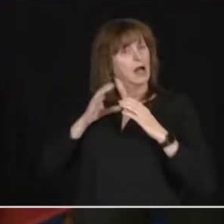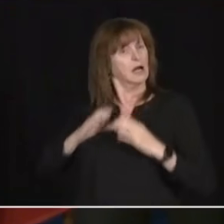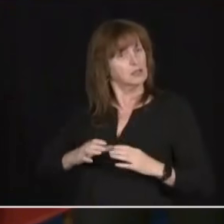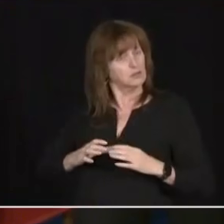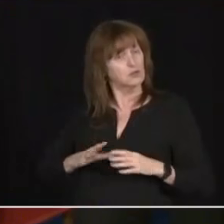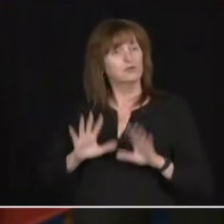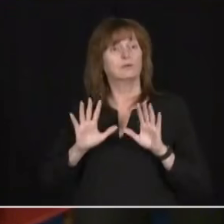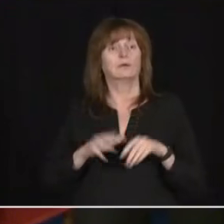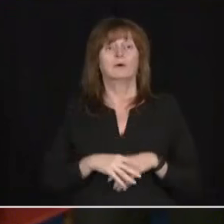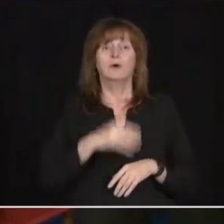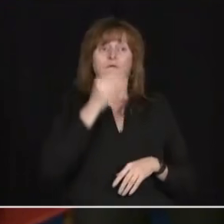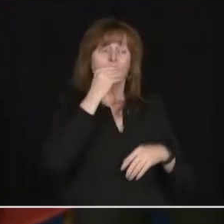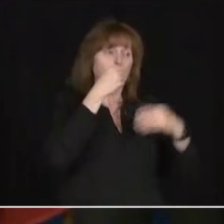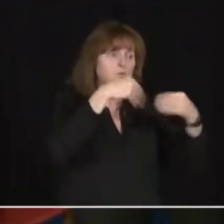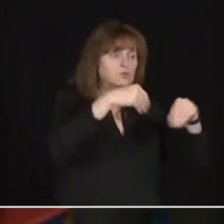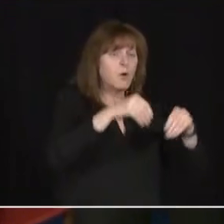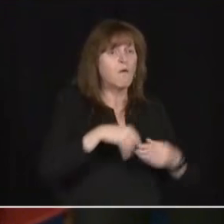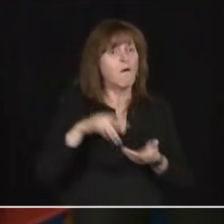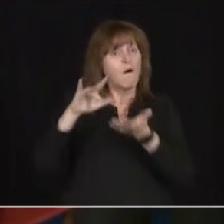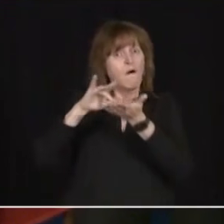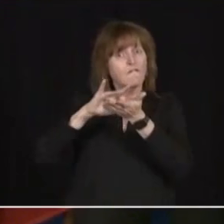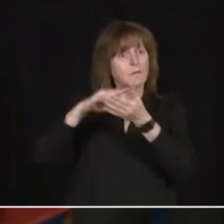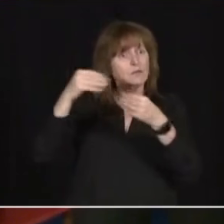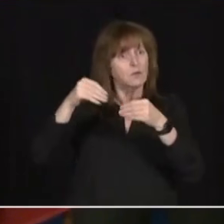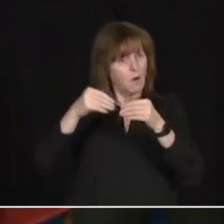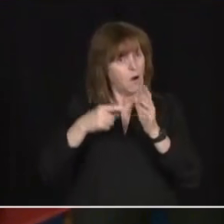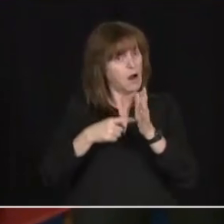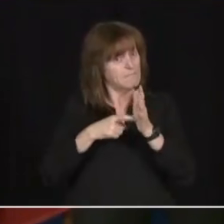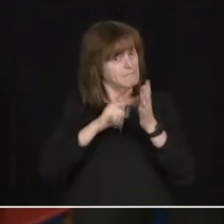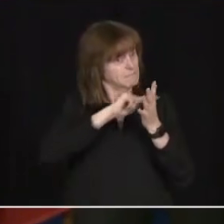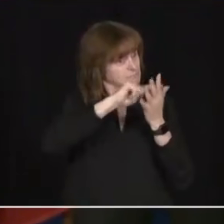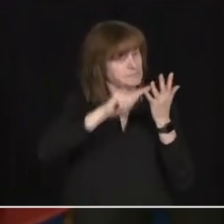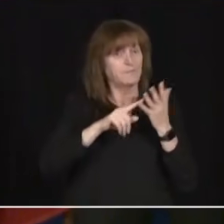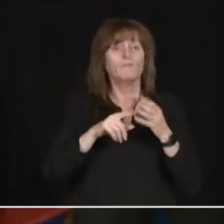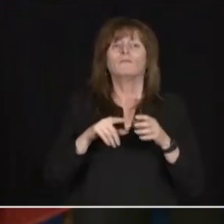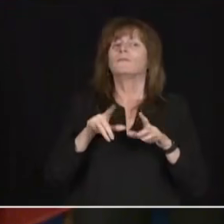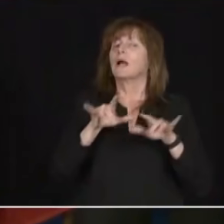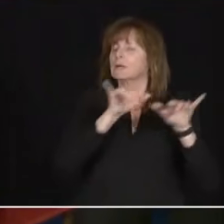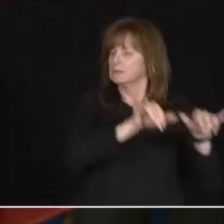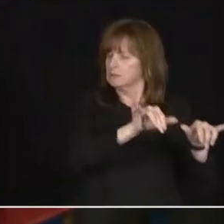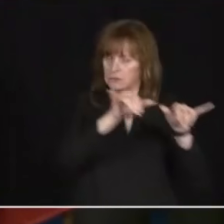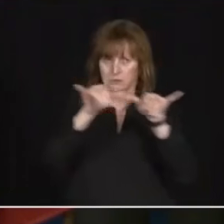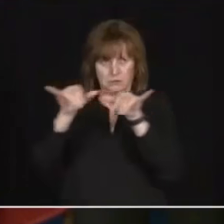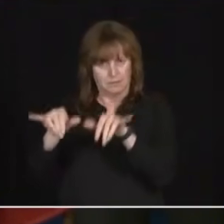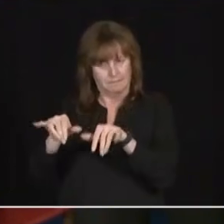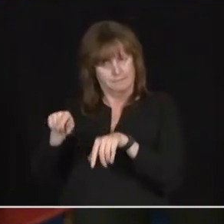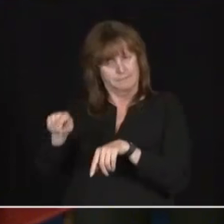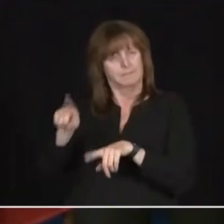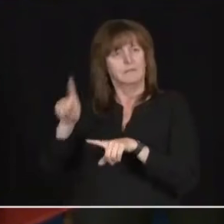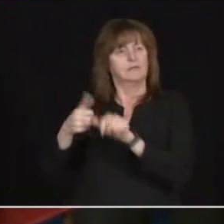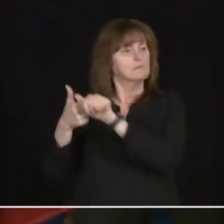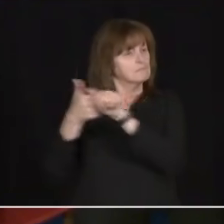stores and pharmacies will apply to these stores. Those include physical